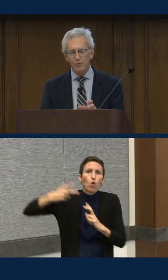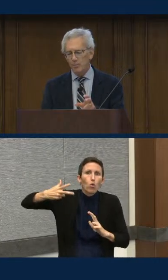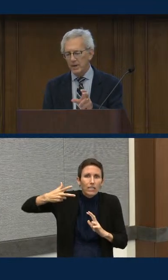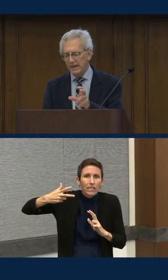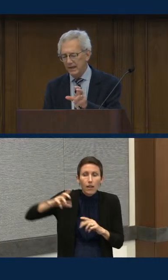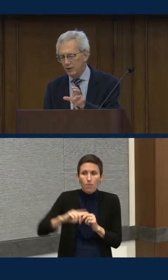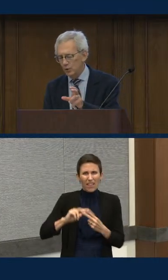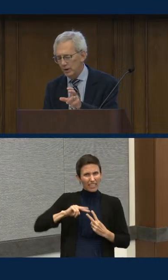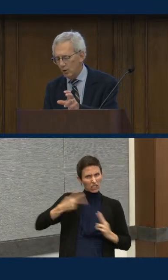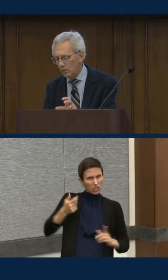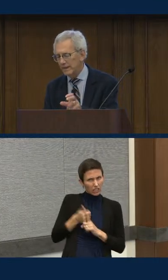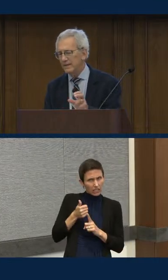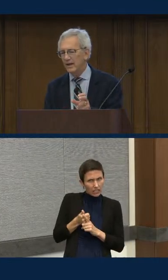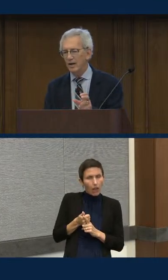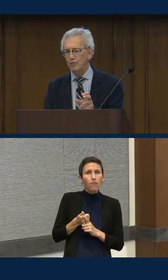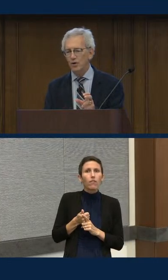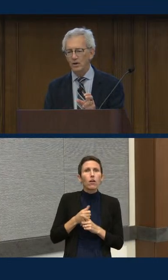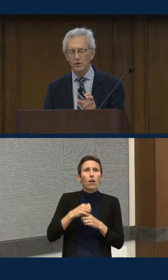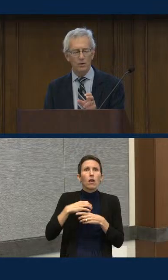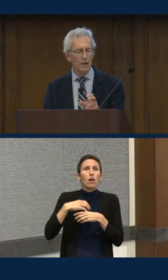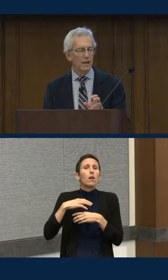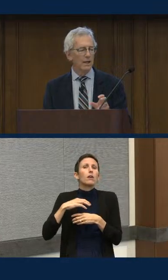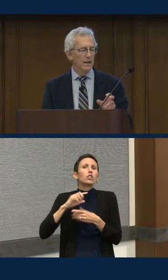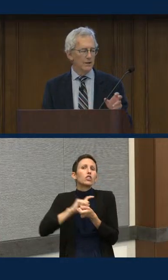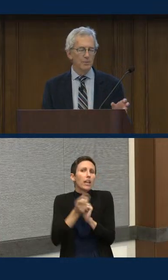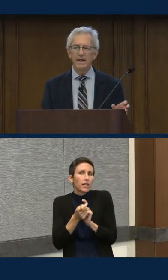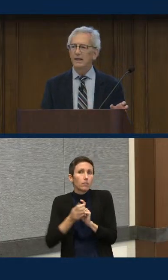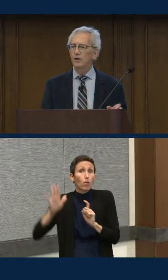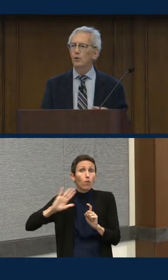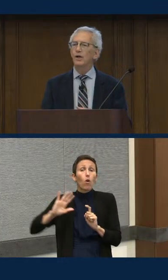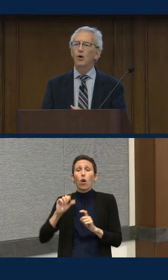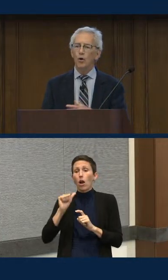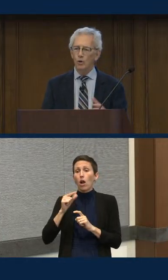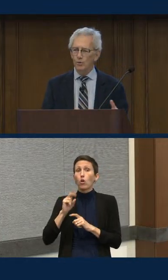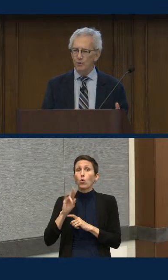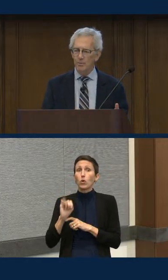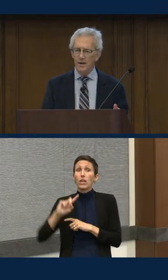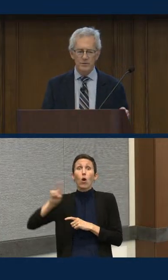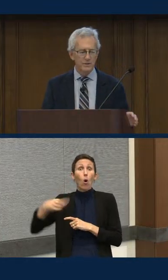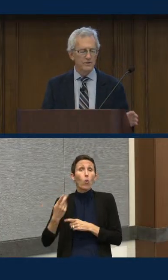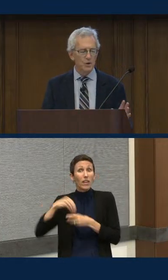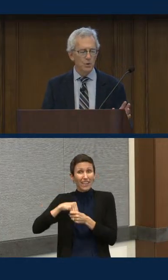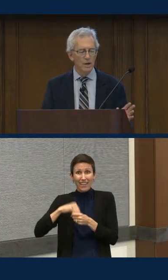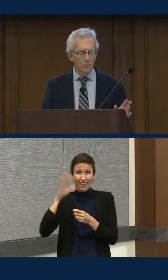agouti only in the hair follicle to making agouti all over the